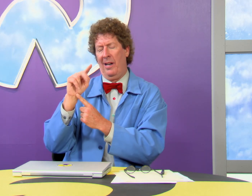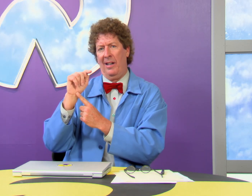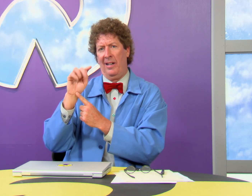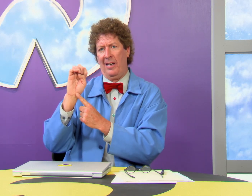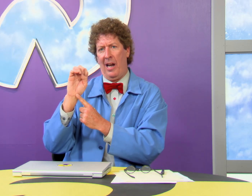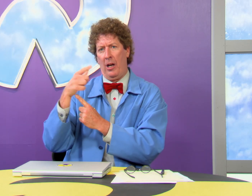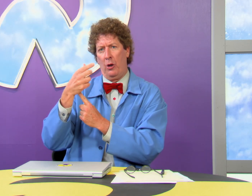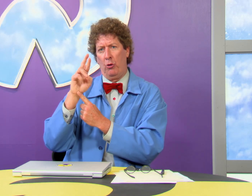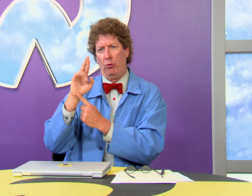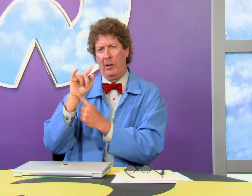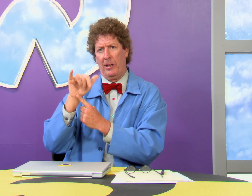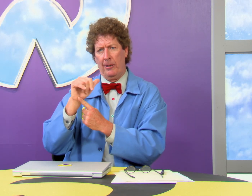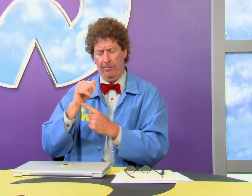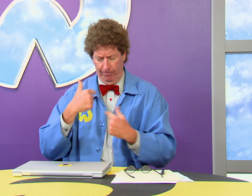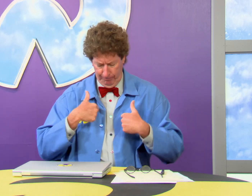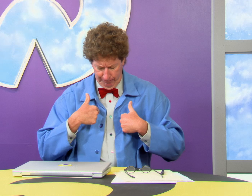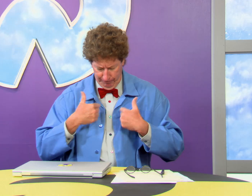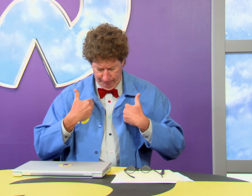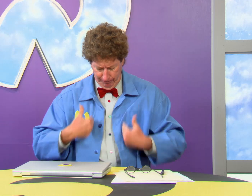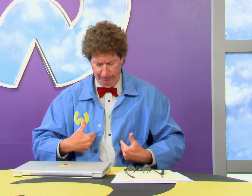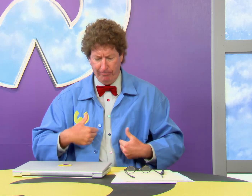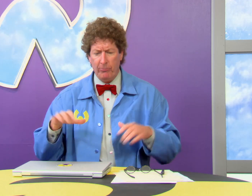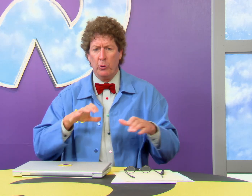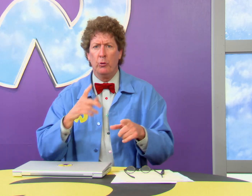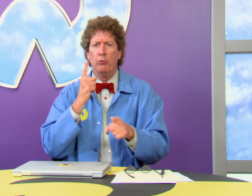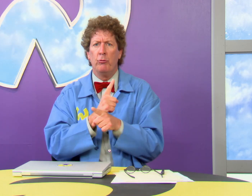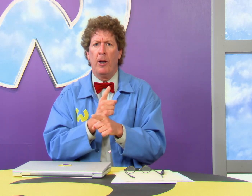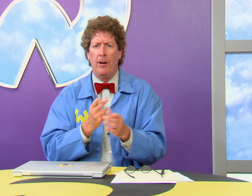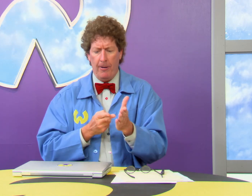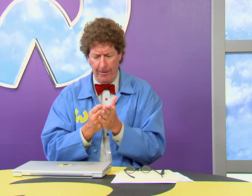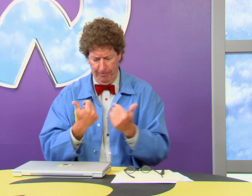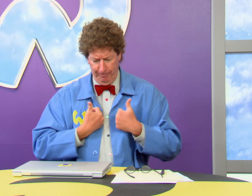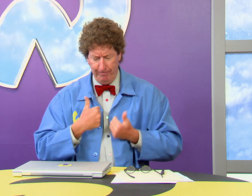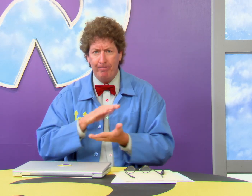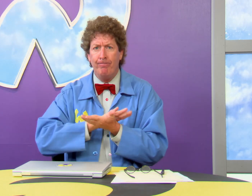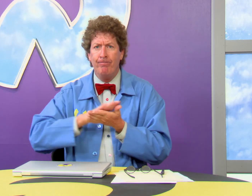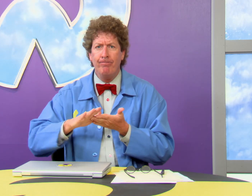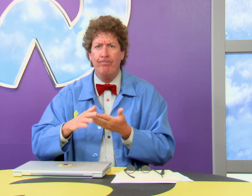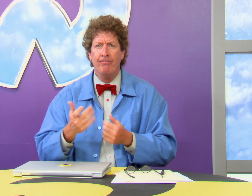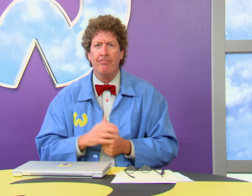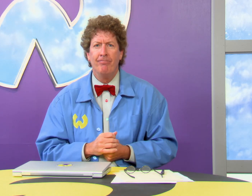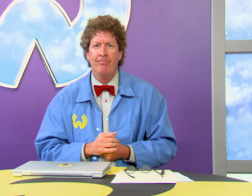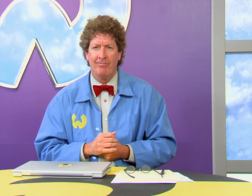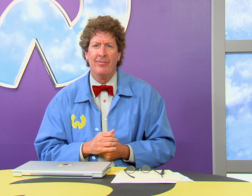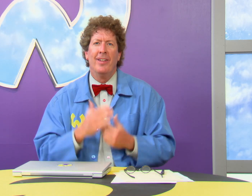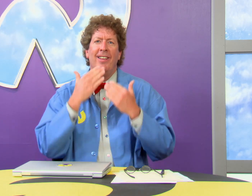THAT'S INTEGRITY. I HAVE TO DO WHAT'S RIGHT, BE HONEST, AND NICE.